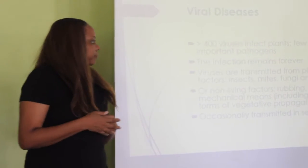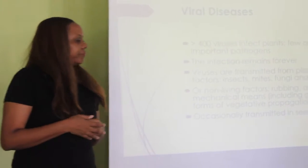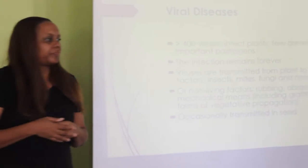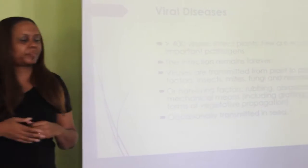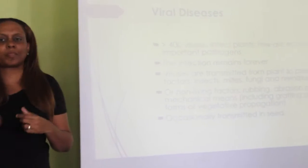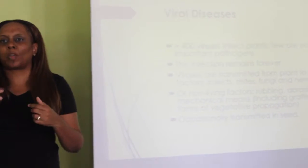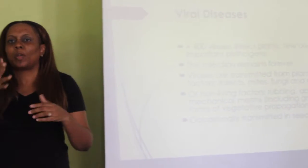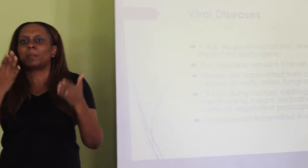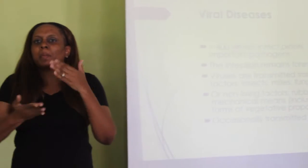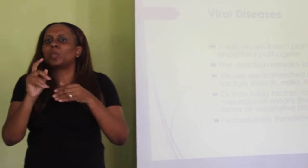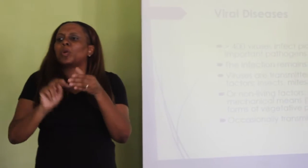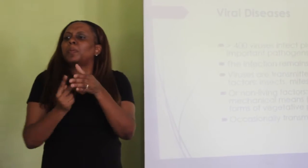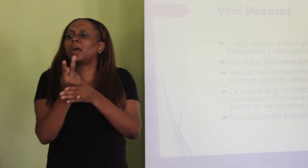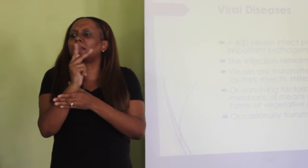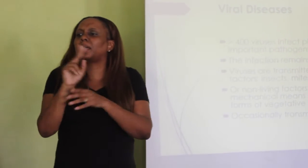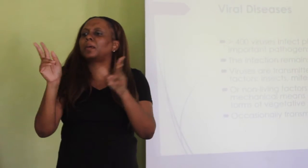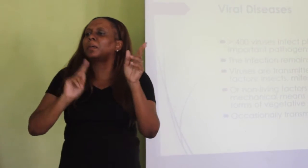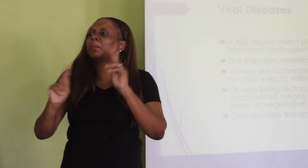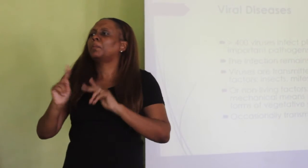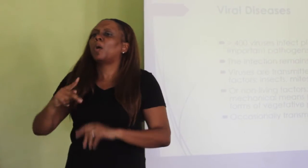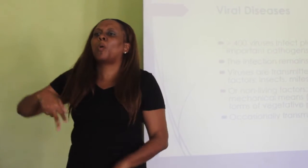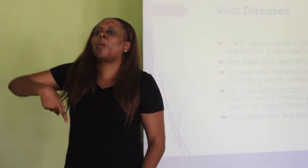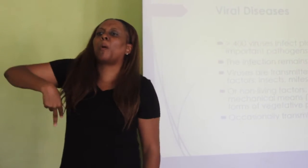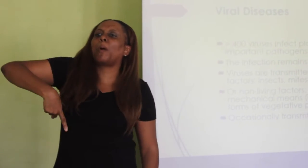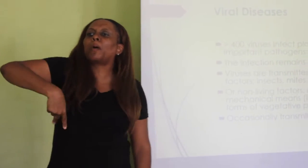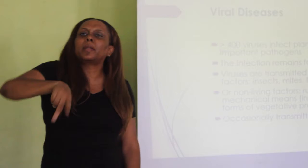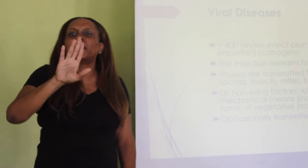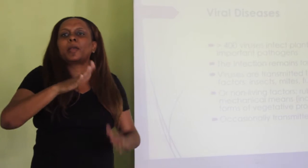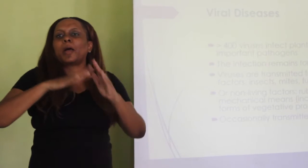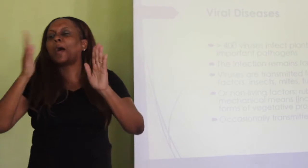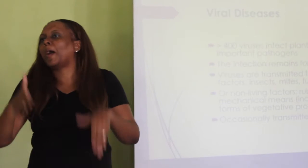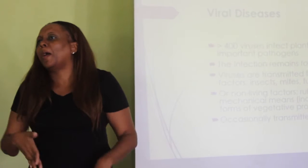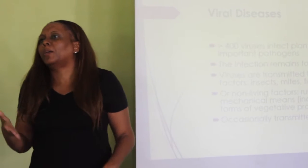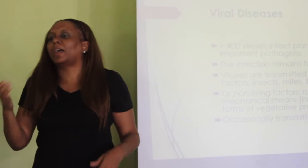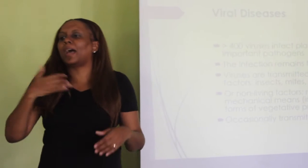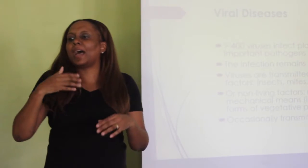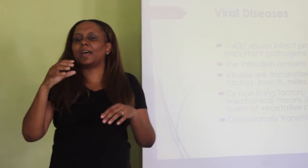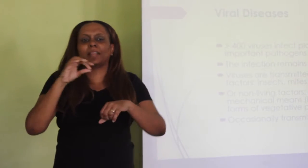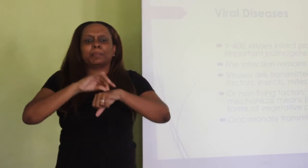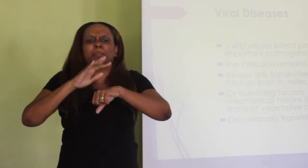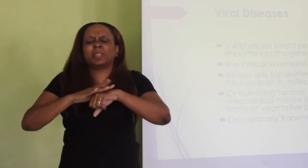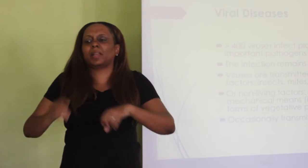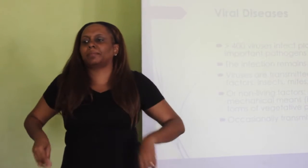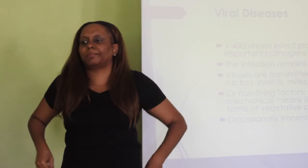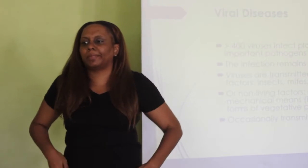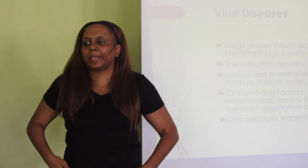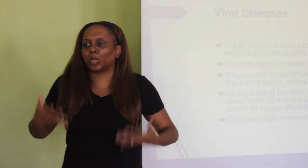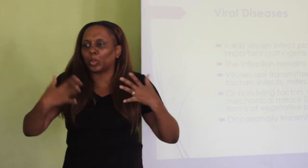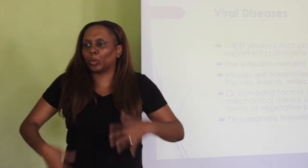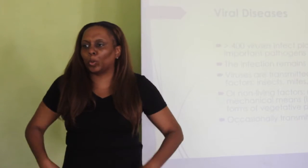clothes and come from a defective field that has insects and transfer most of these are packaging